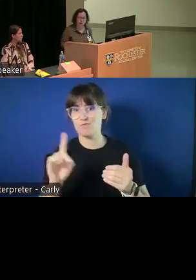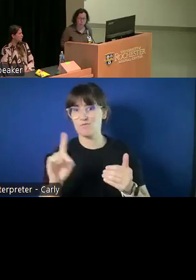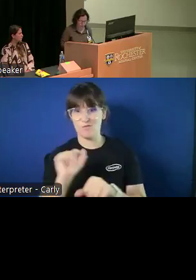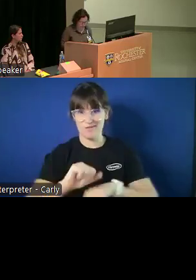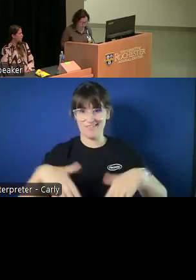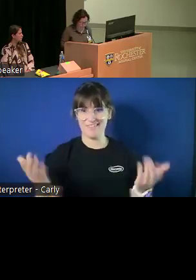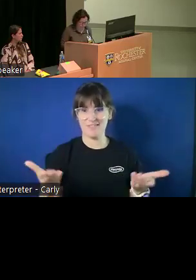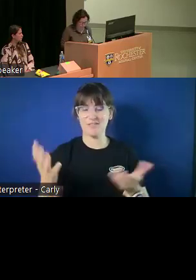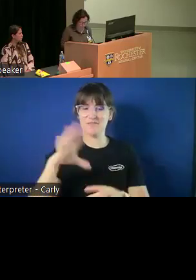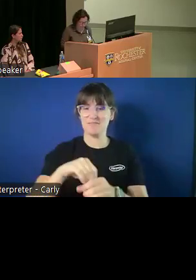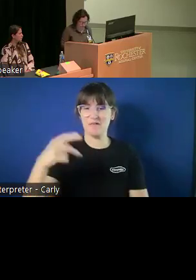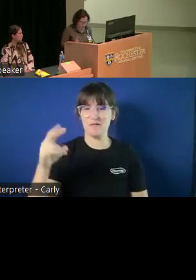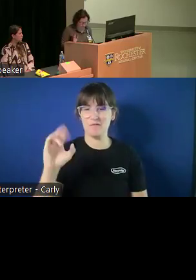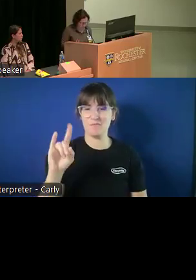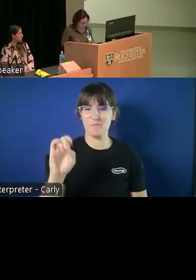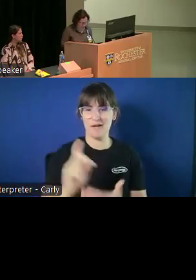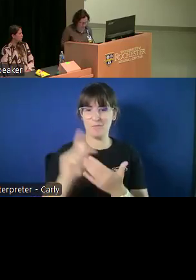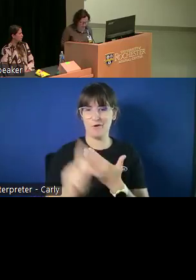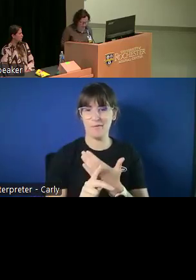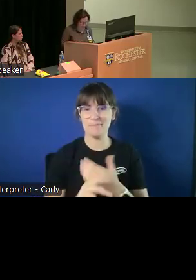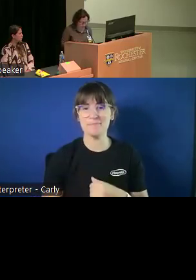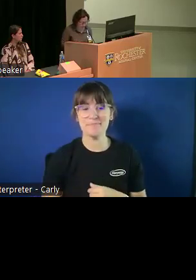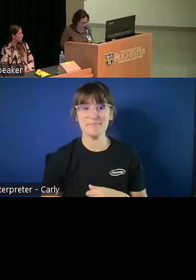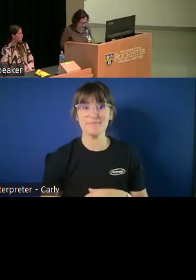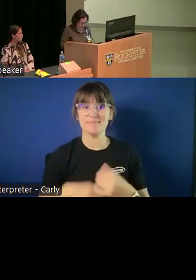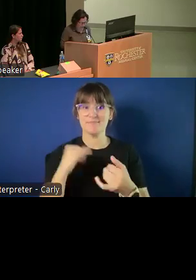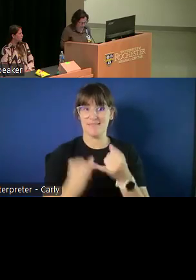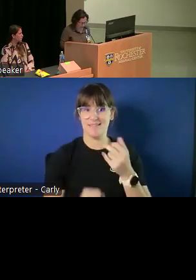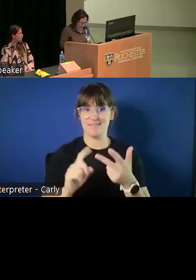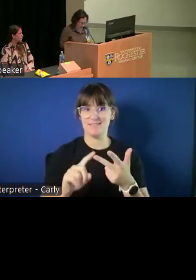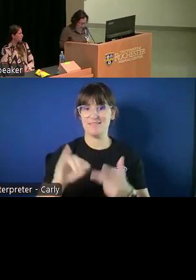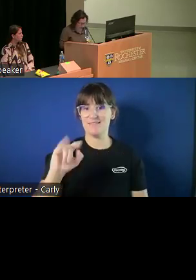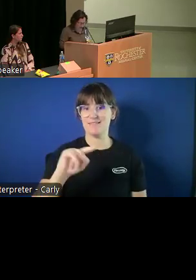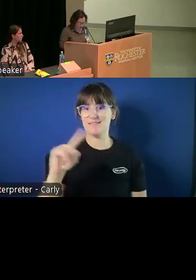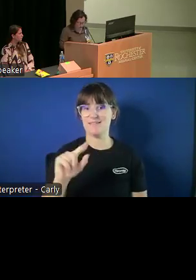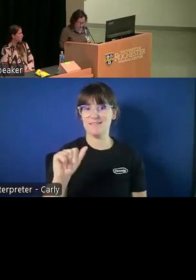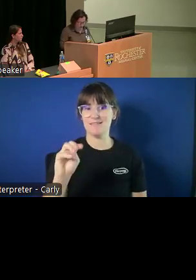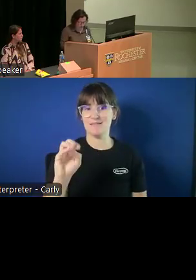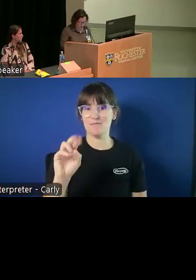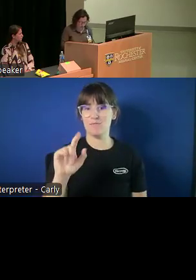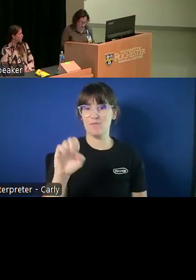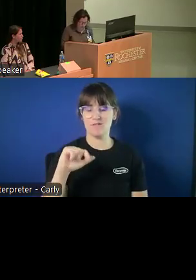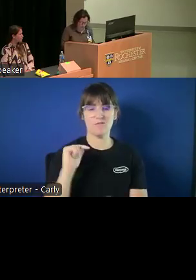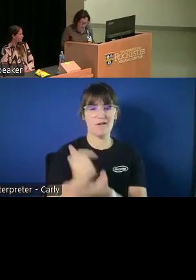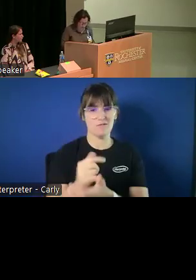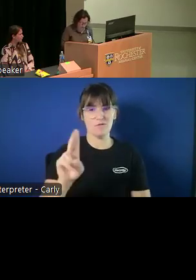Pride program last but not least it Morales is a graduate of the U ofR for her bachelor's